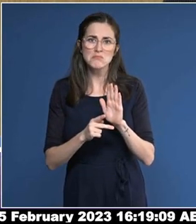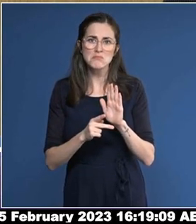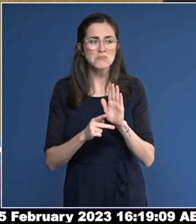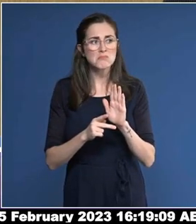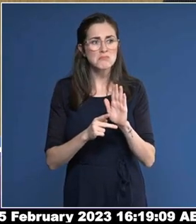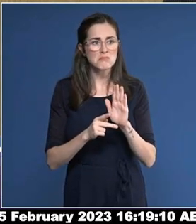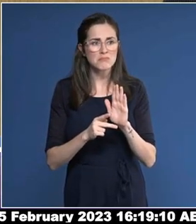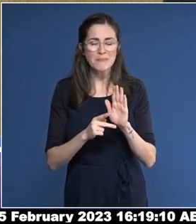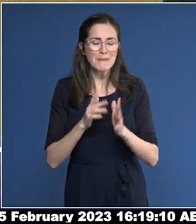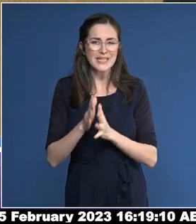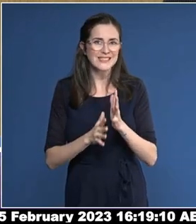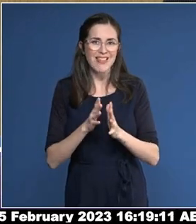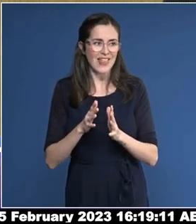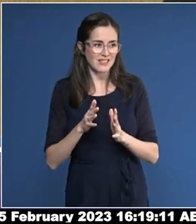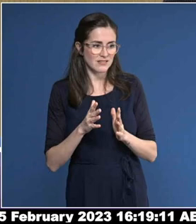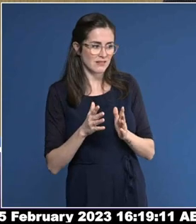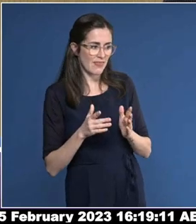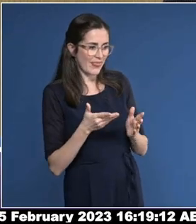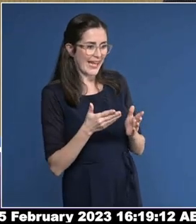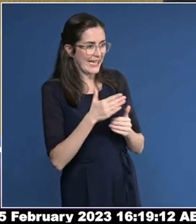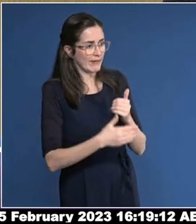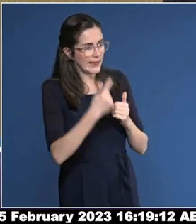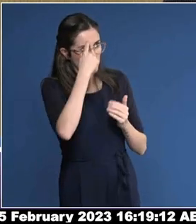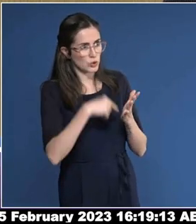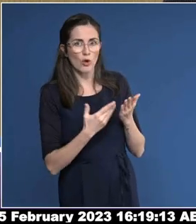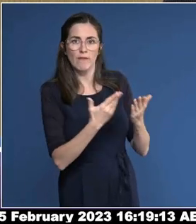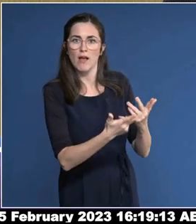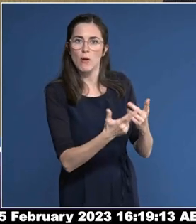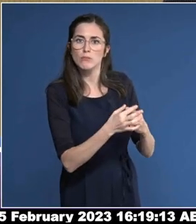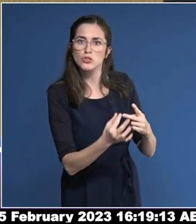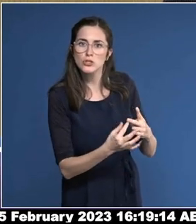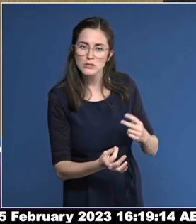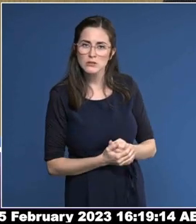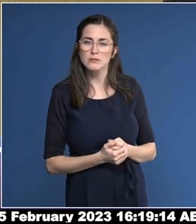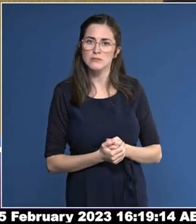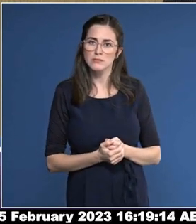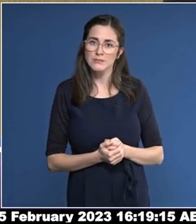So without that independence, it's very difficult for participants to be empowered to